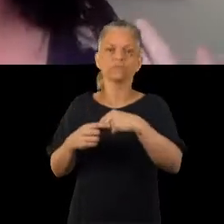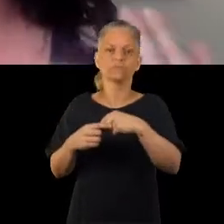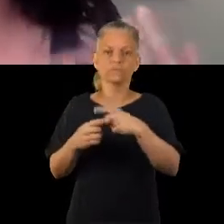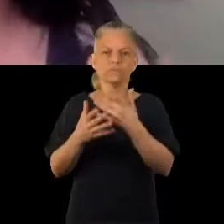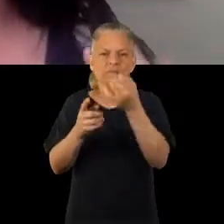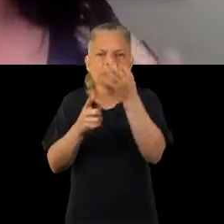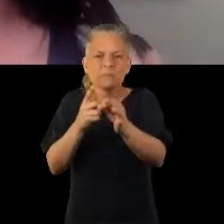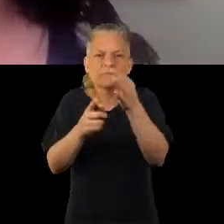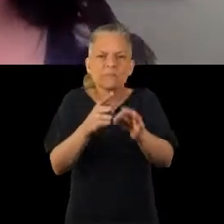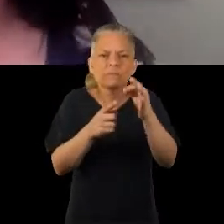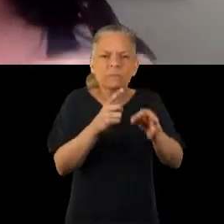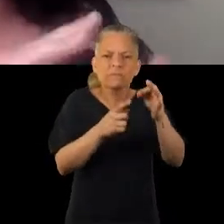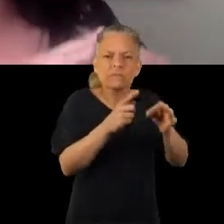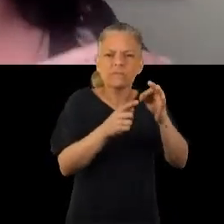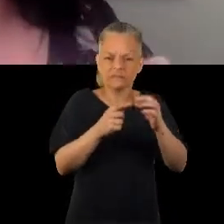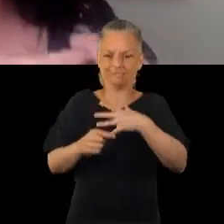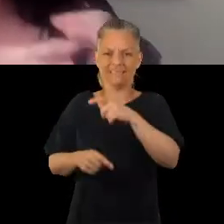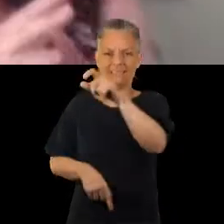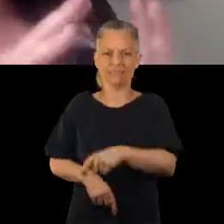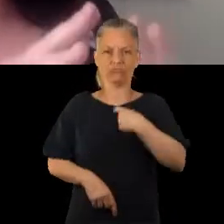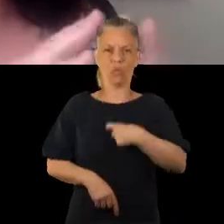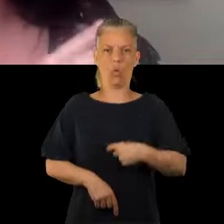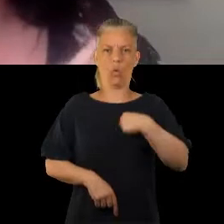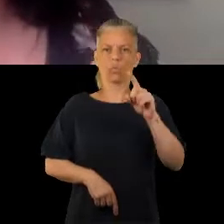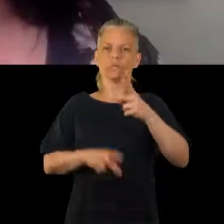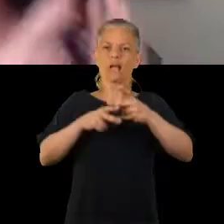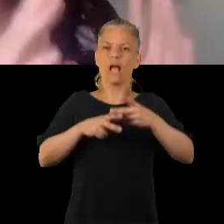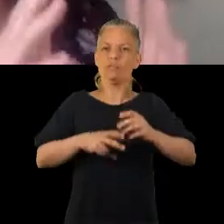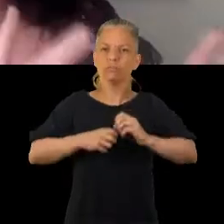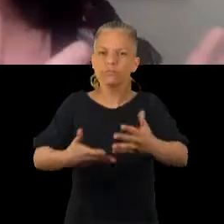psychologist or as an OT or a psychiatrist on a multidisciplinary team, most of the time people